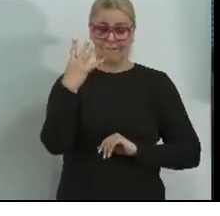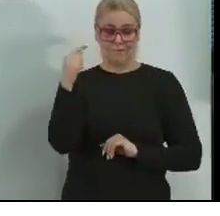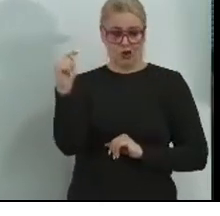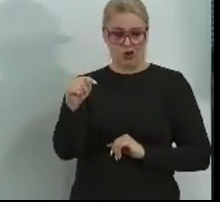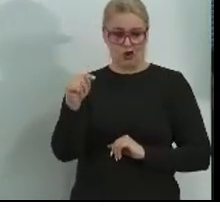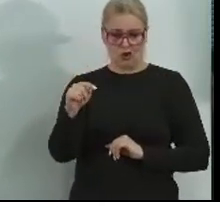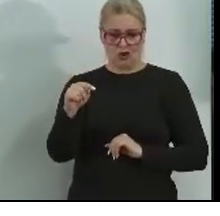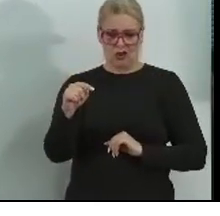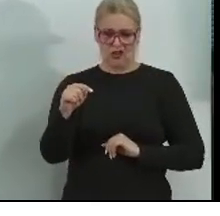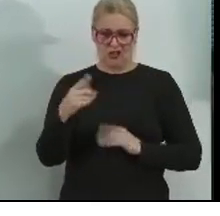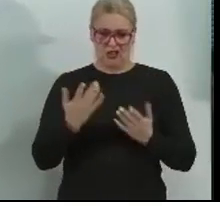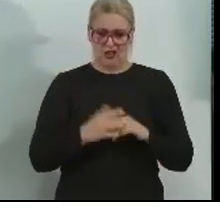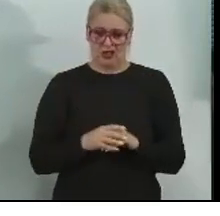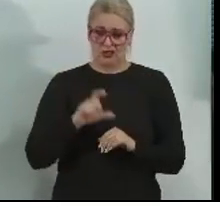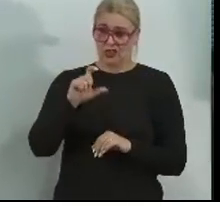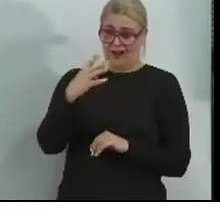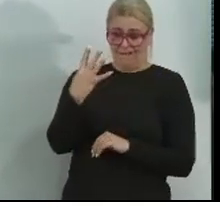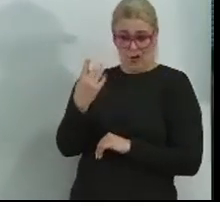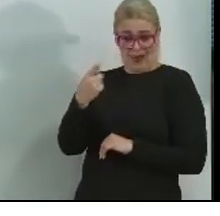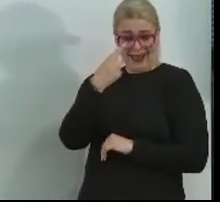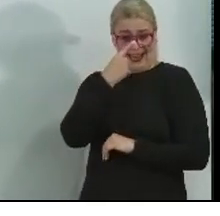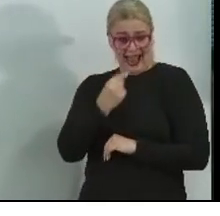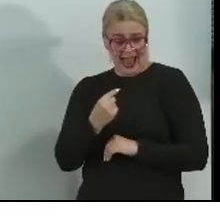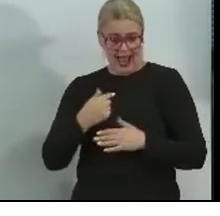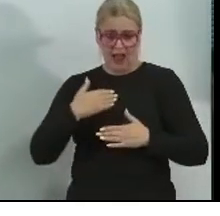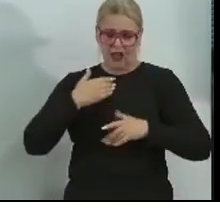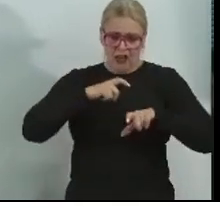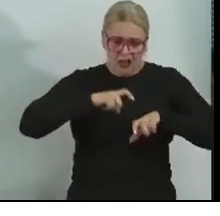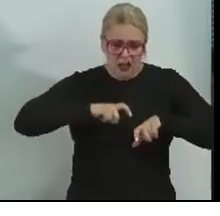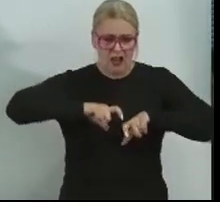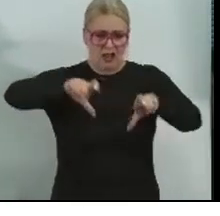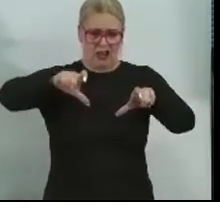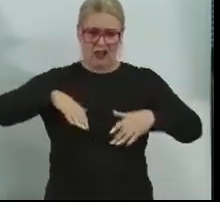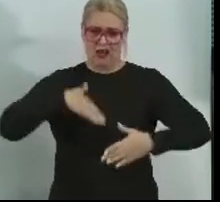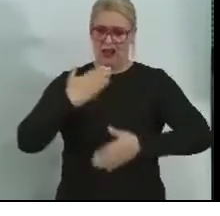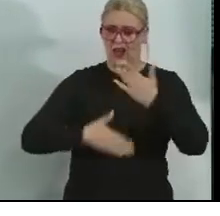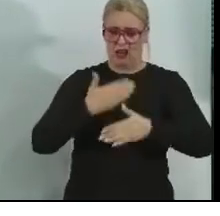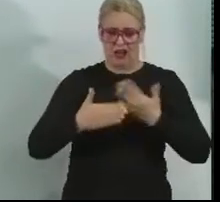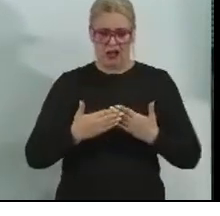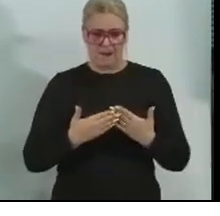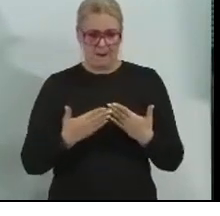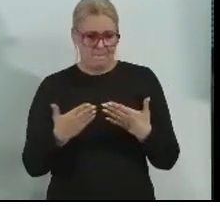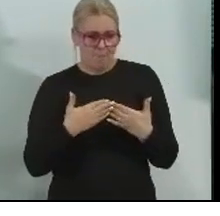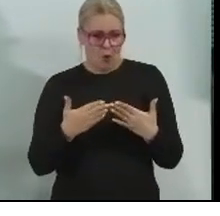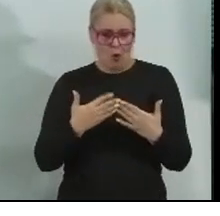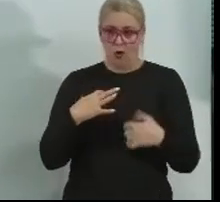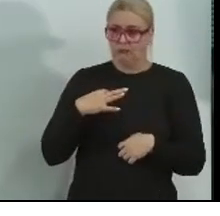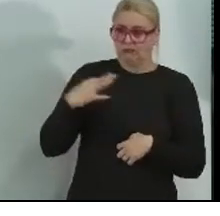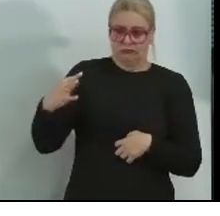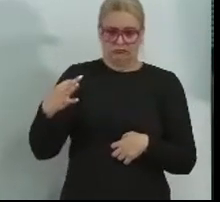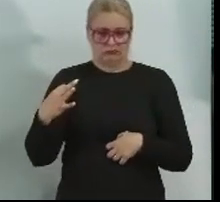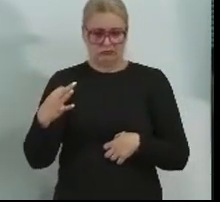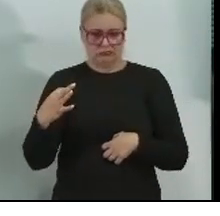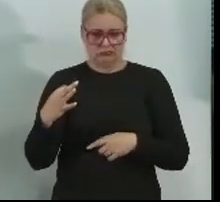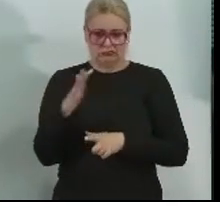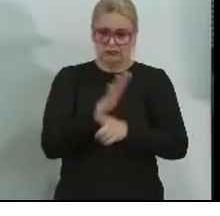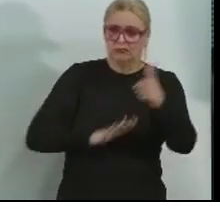of approach from all brands and all agencies that they're working with. Thank you. So I've got two people on stage who are